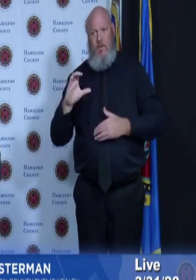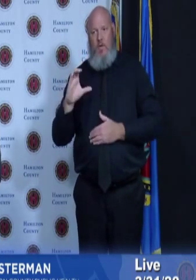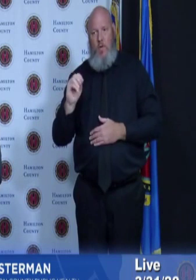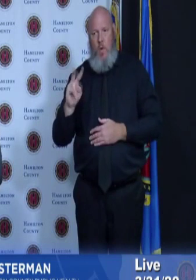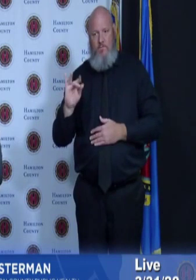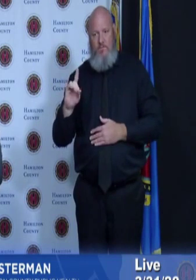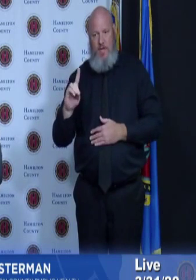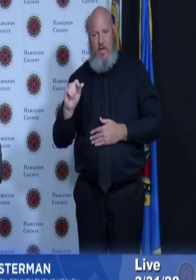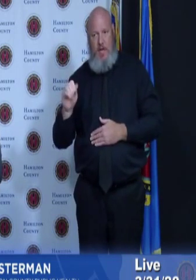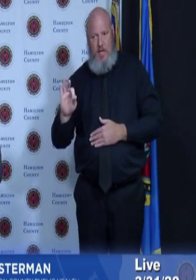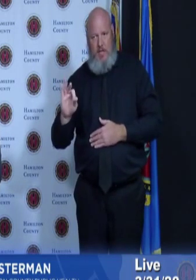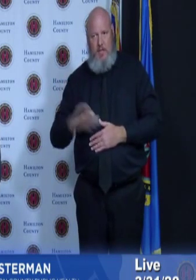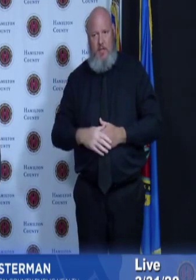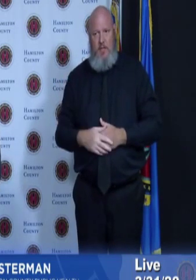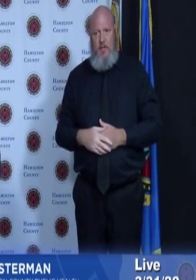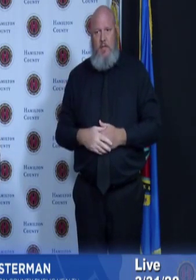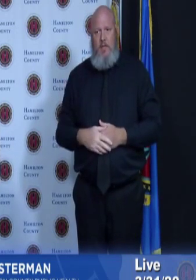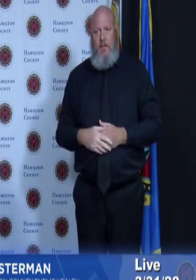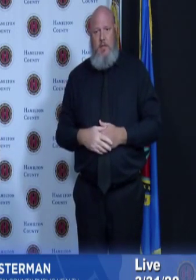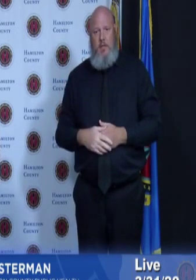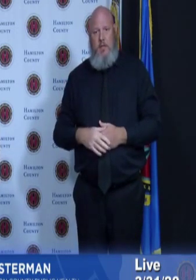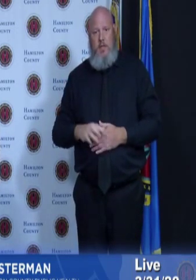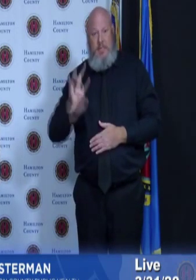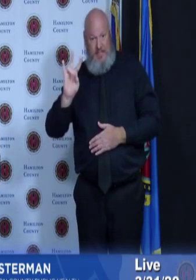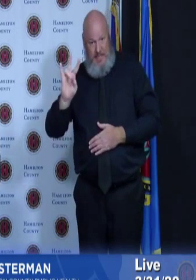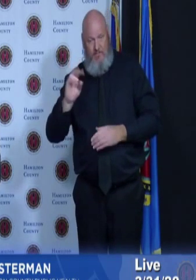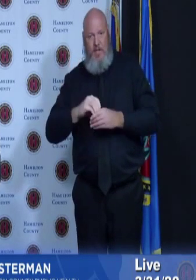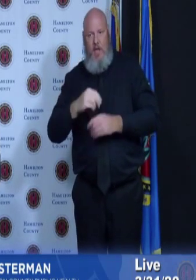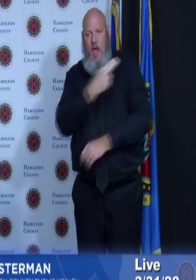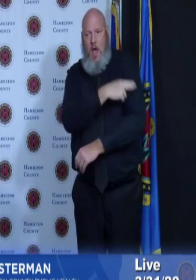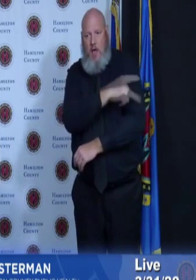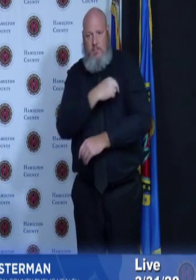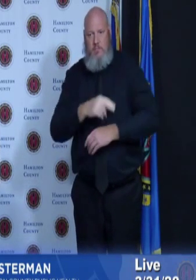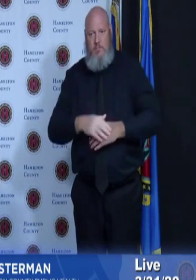to report is of those 56 residents in our jurisdictions 18 of them have